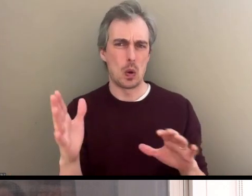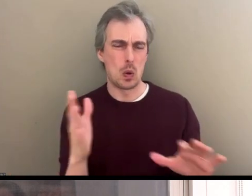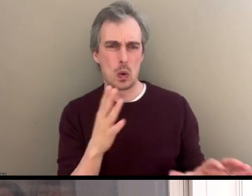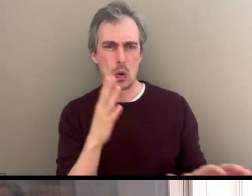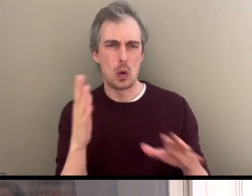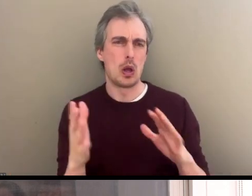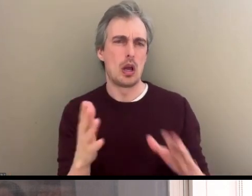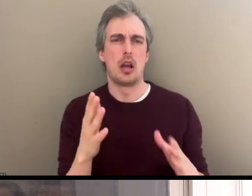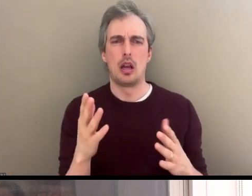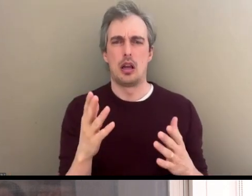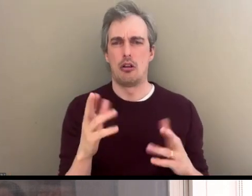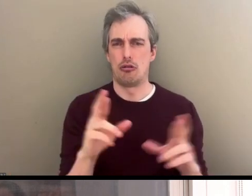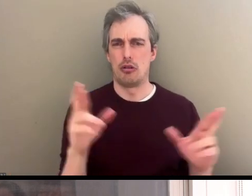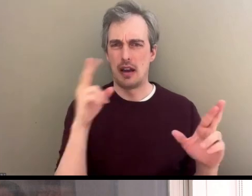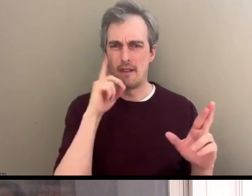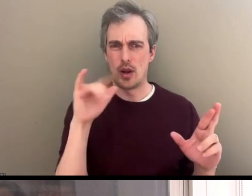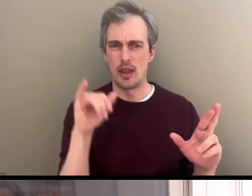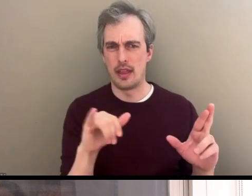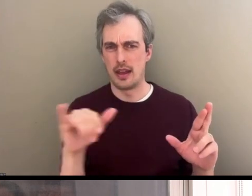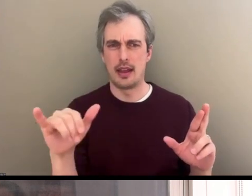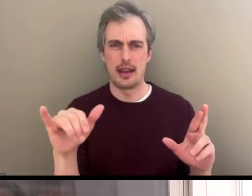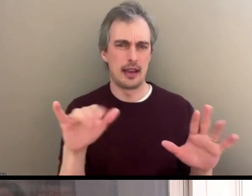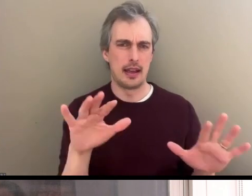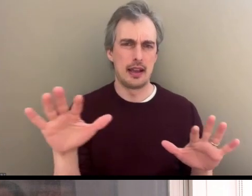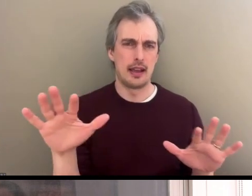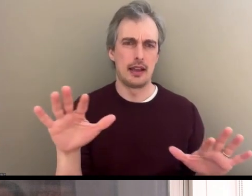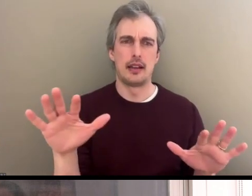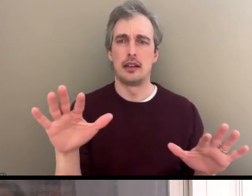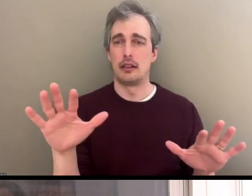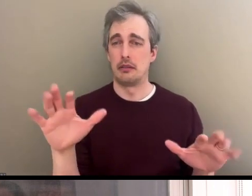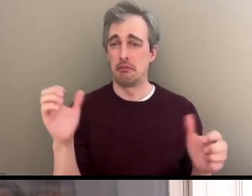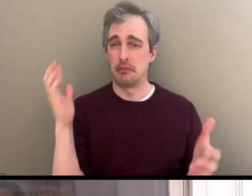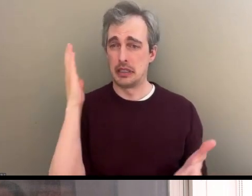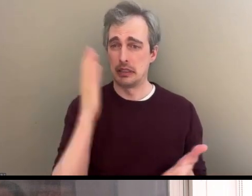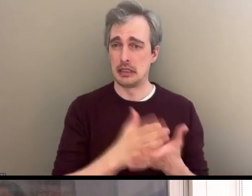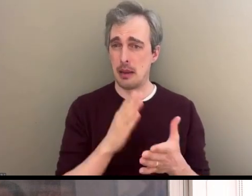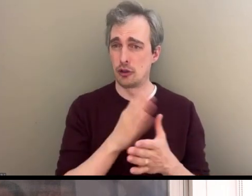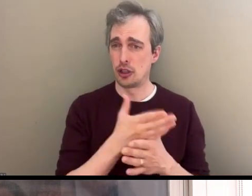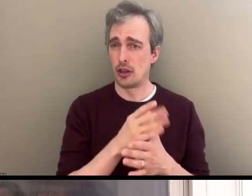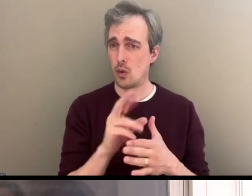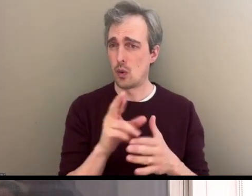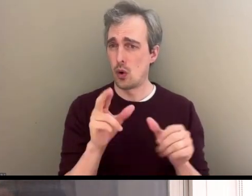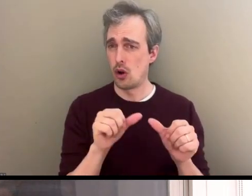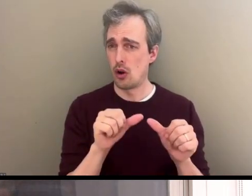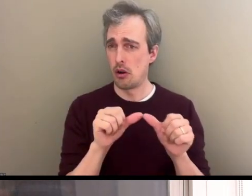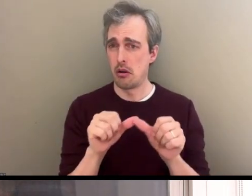And then, do I stop sharing? No, you can just drop your, oops, sorry.